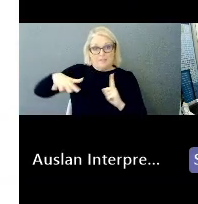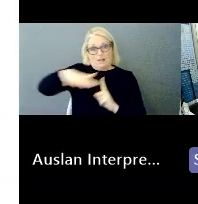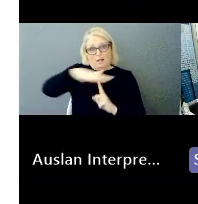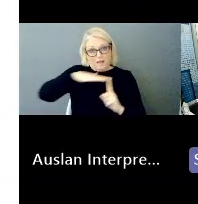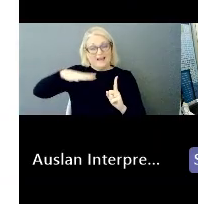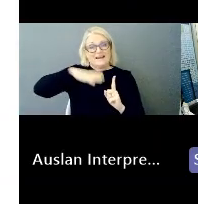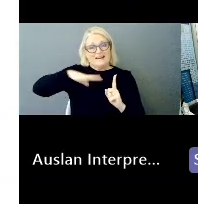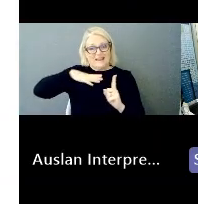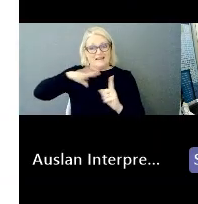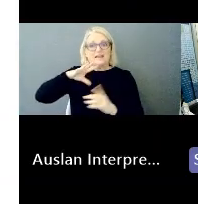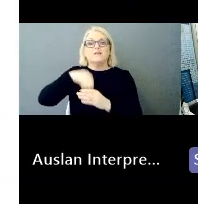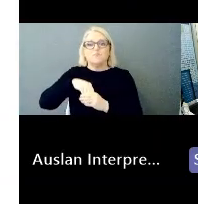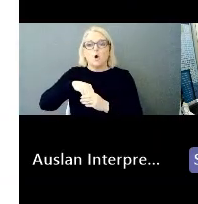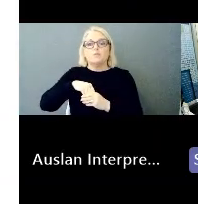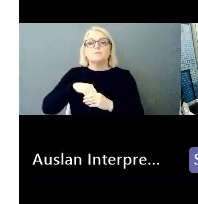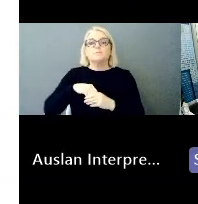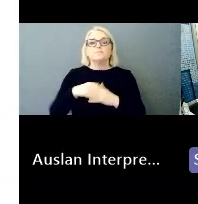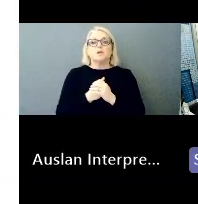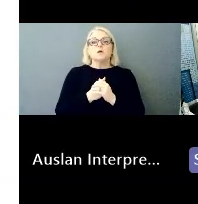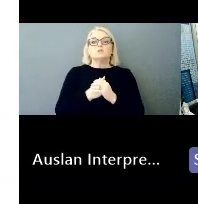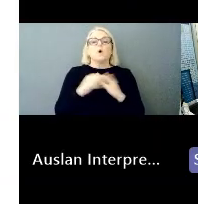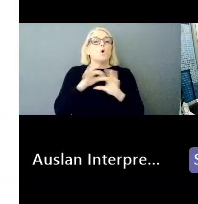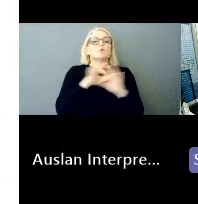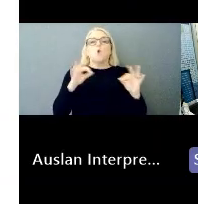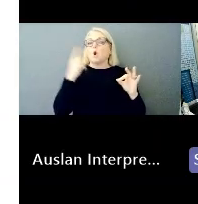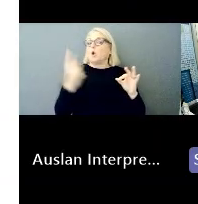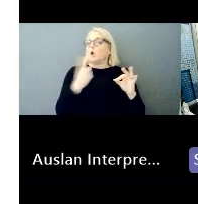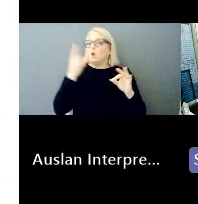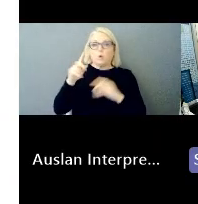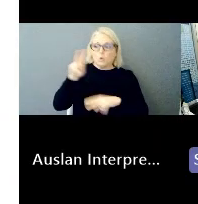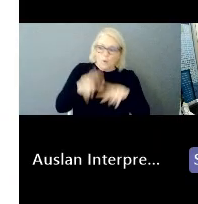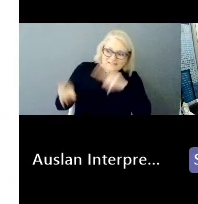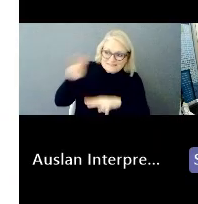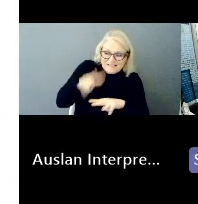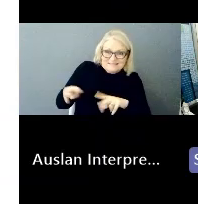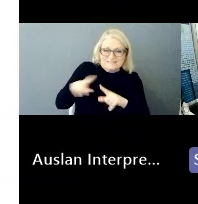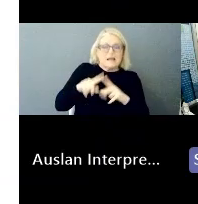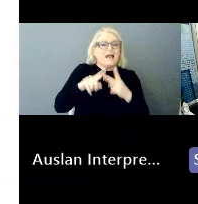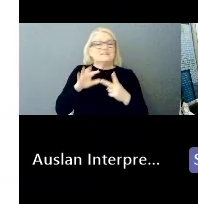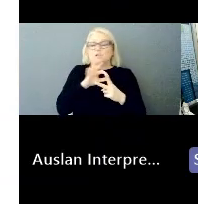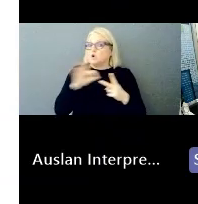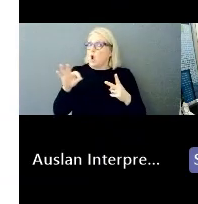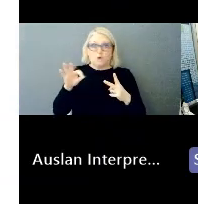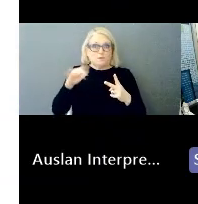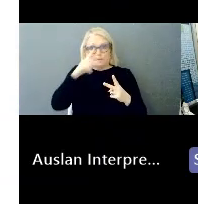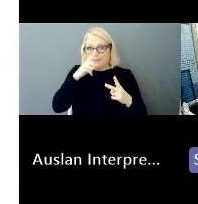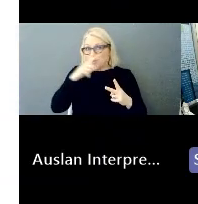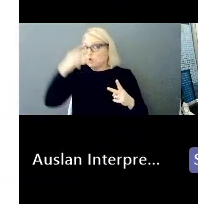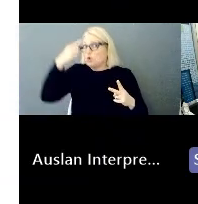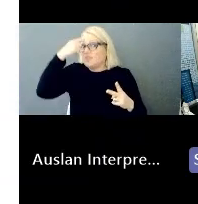It's not those people who came through. It's not those people you think are at risk. It is 100% in the denominator.